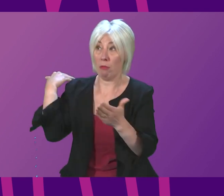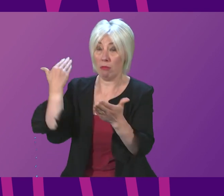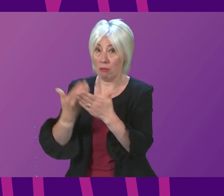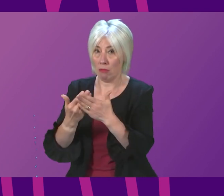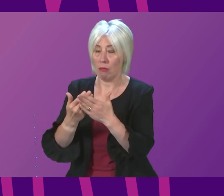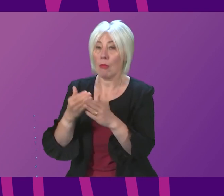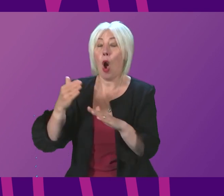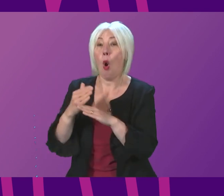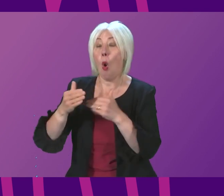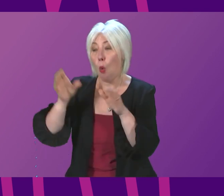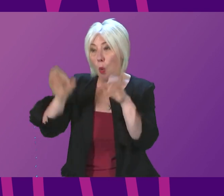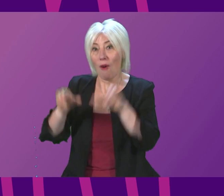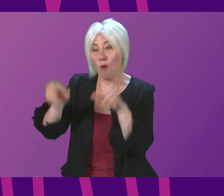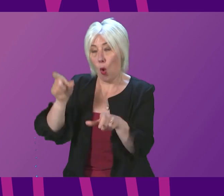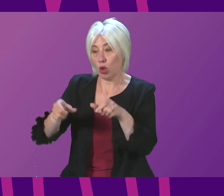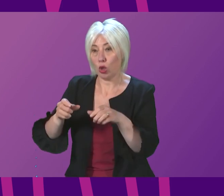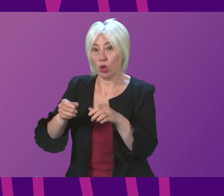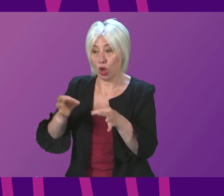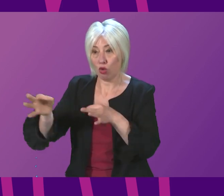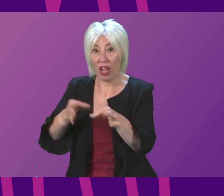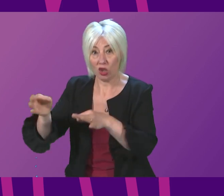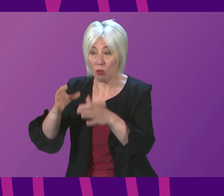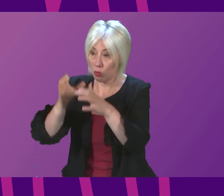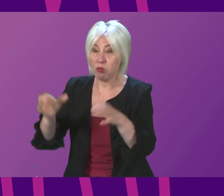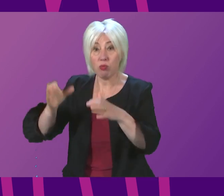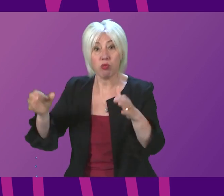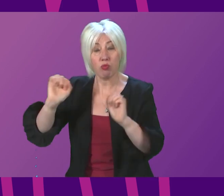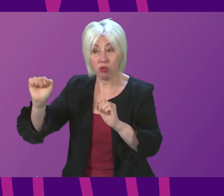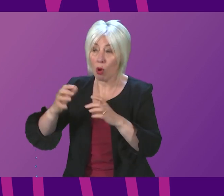strategy, we are committed to growing the NHS workforce further.